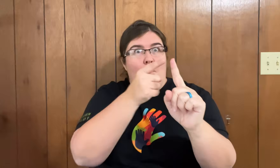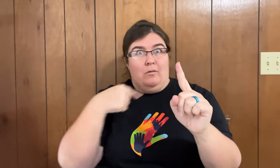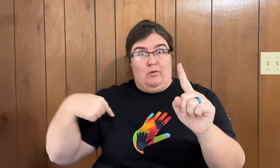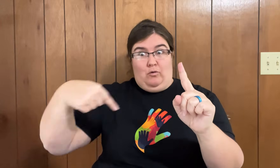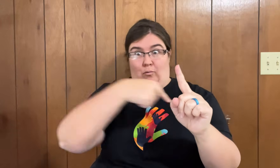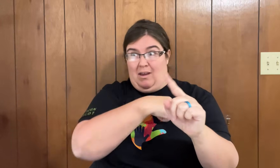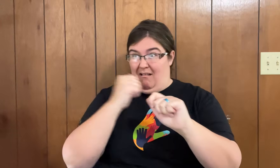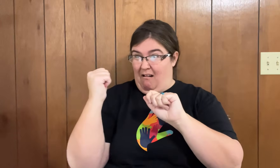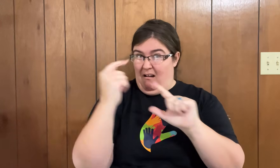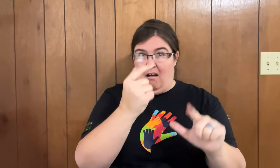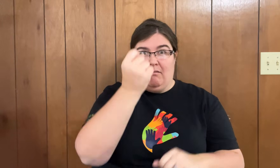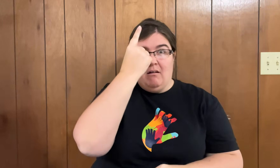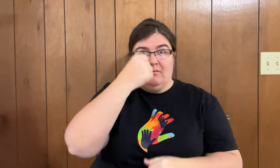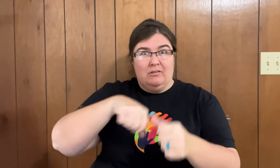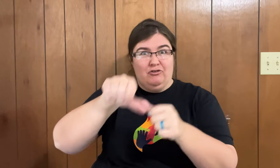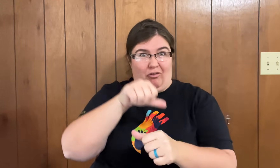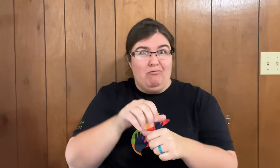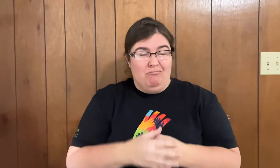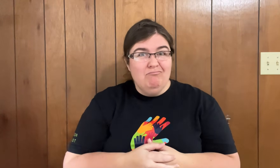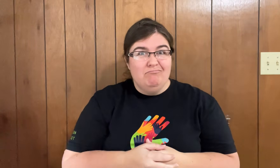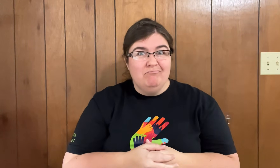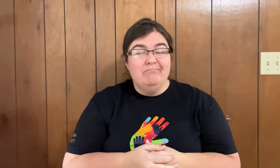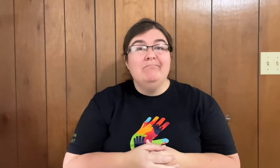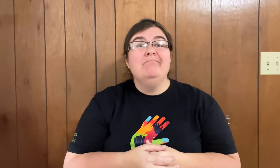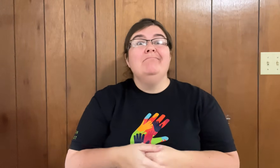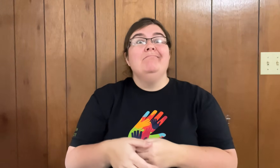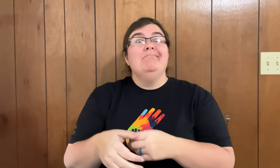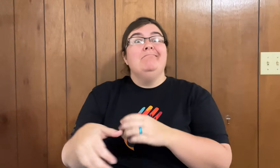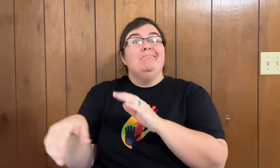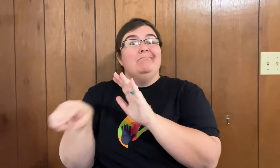So again, their goal is "we all understand together."